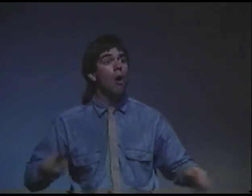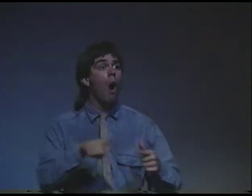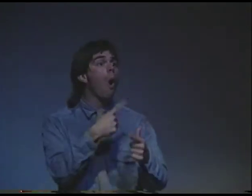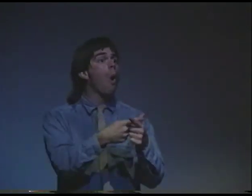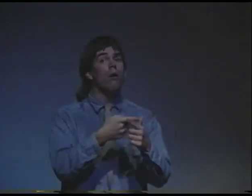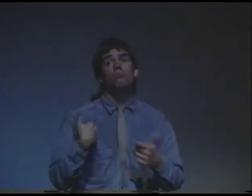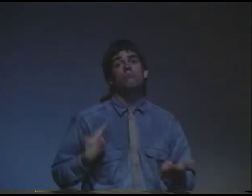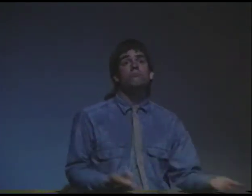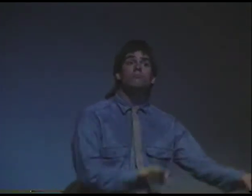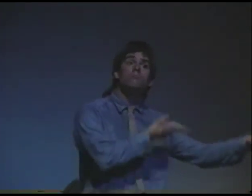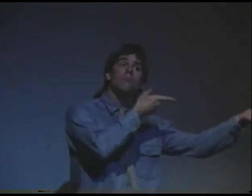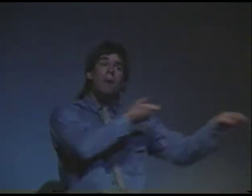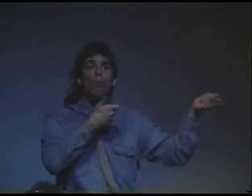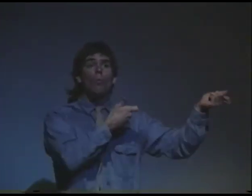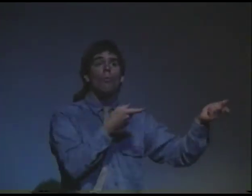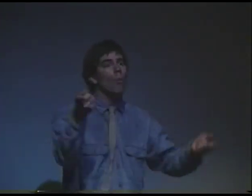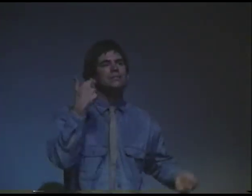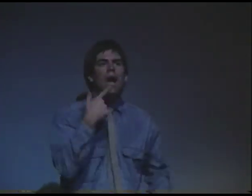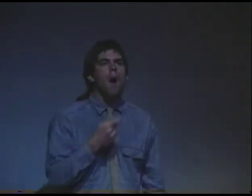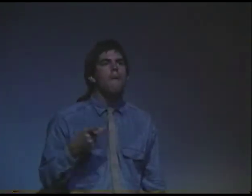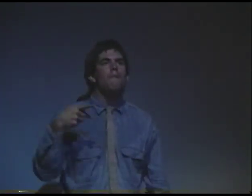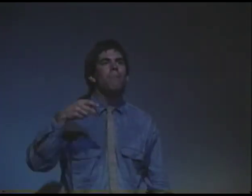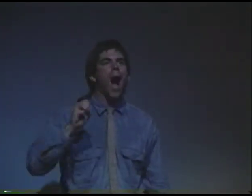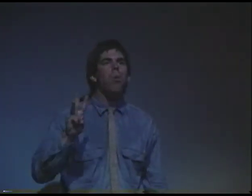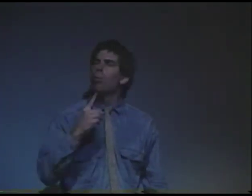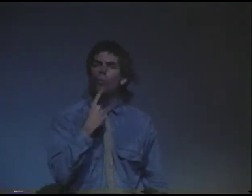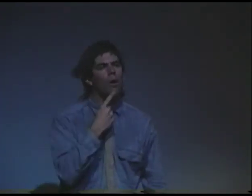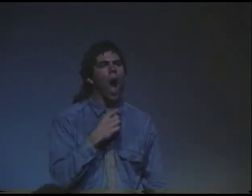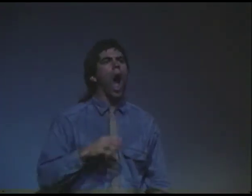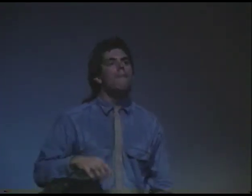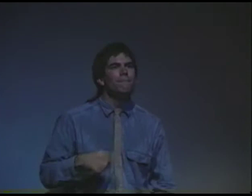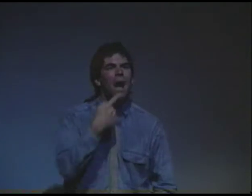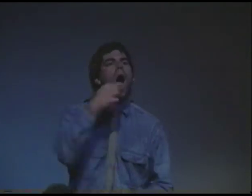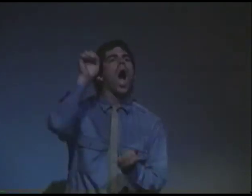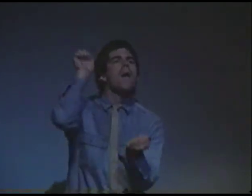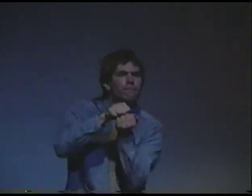And I can feel the sound. Or when a gun shoots off, he won't say pow.